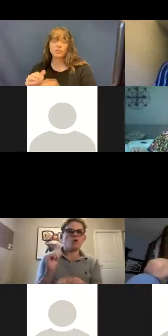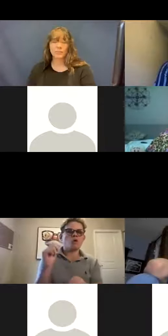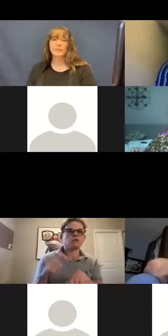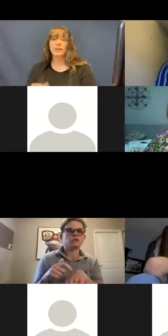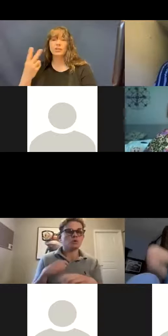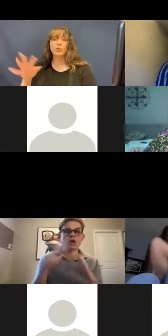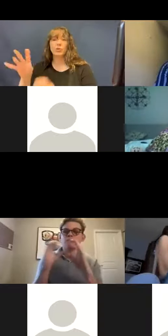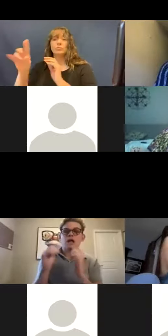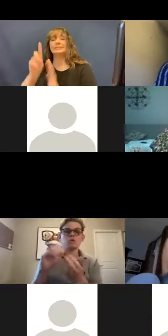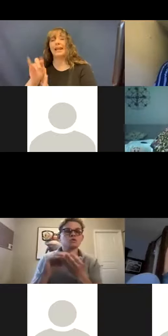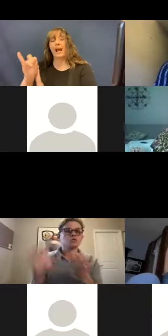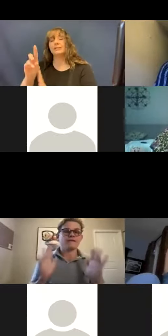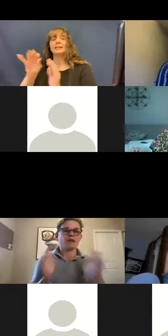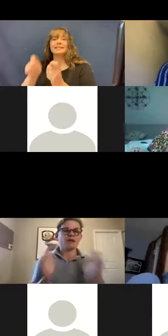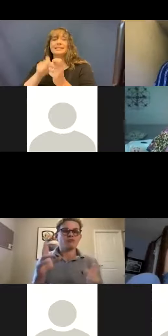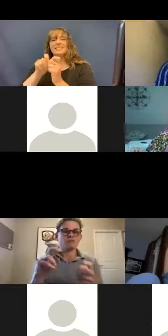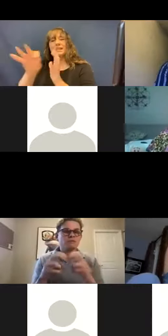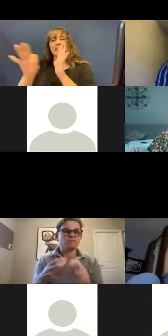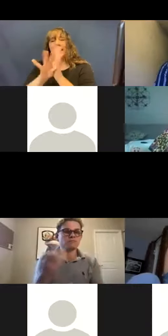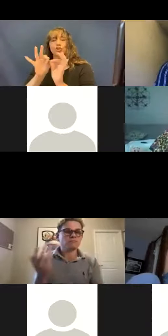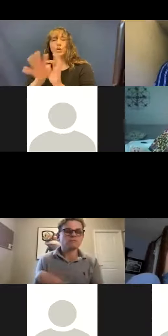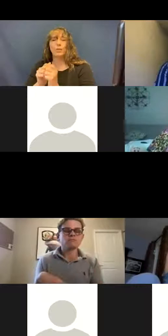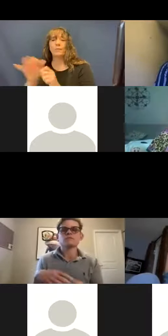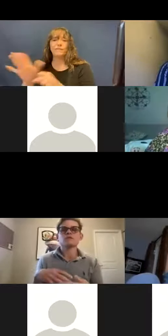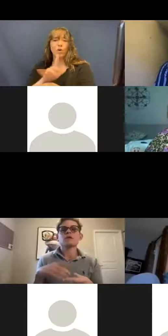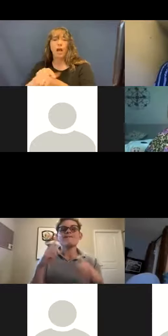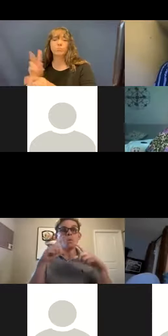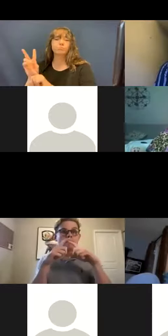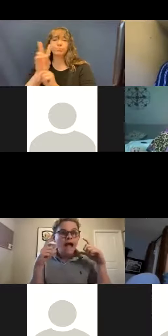full time interpreters with me all the time, and we communicate with the students just